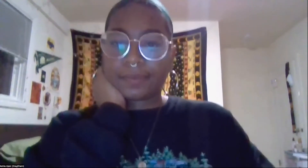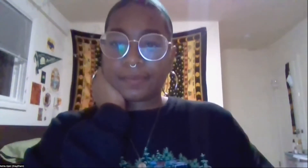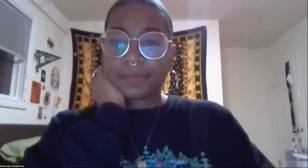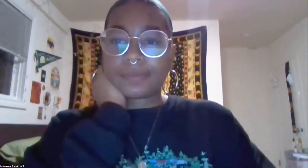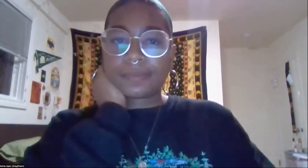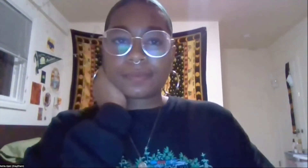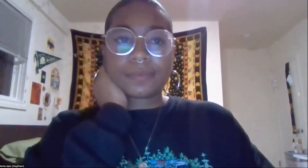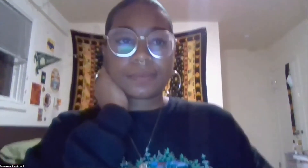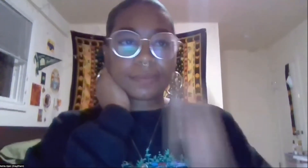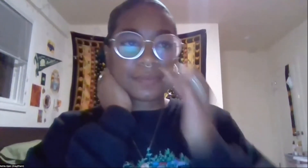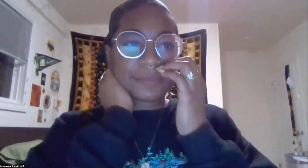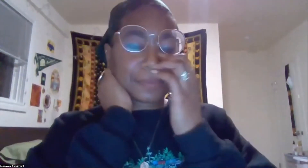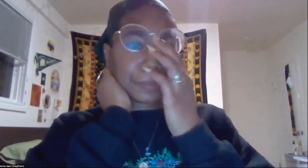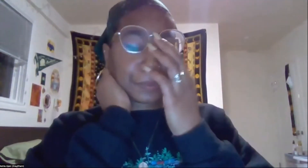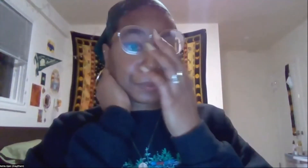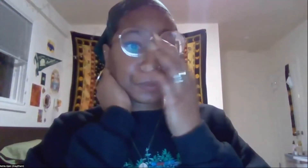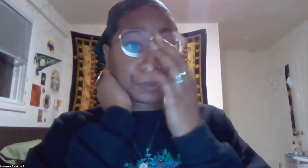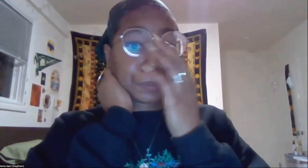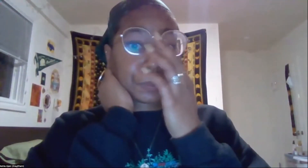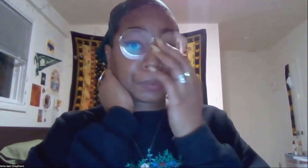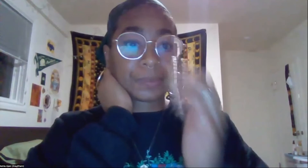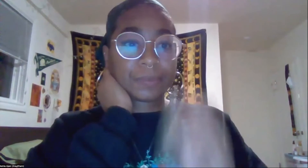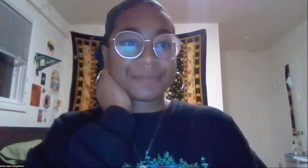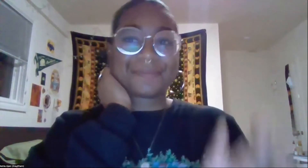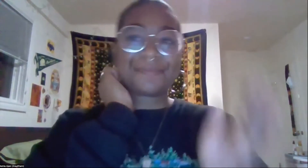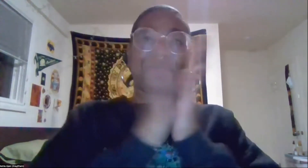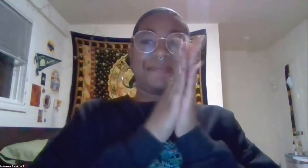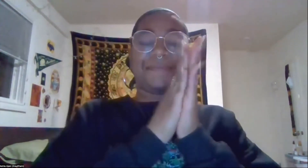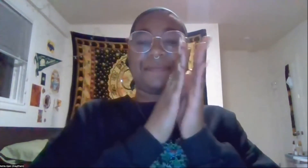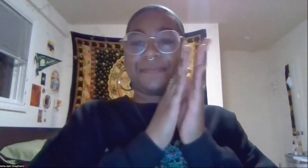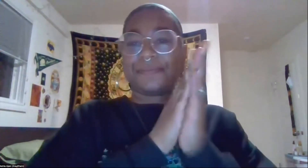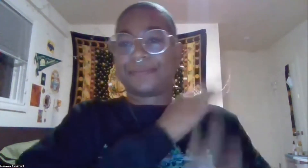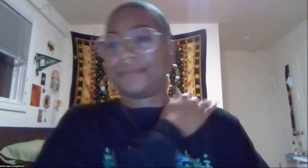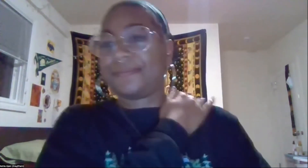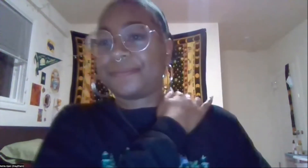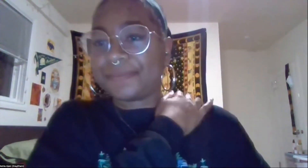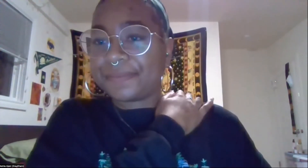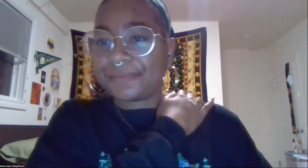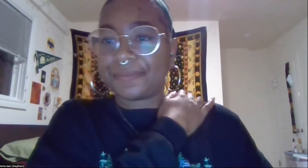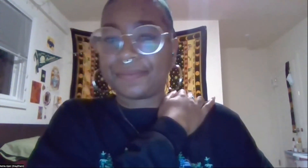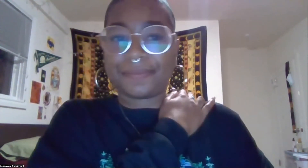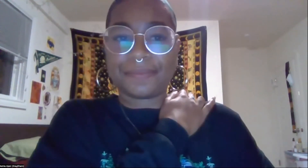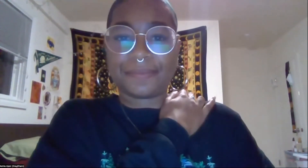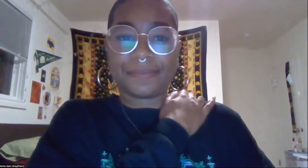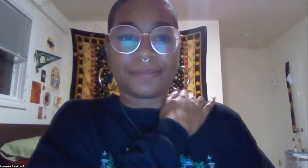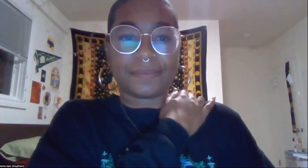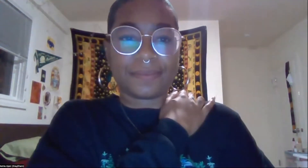I'll turn it over to you, Banah. Thank you. Yay. Oh my gosh I'm so happy to be here. Oh